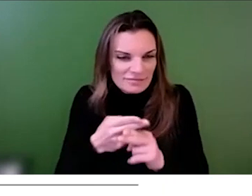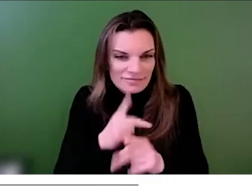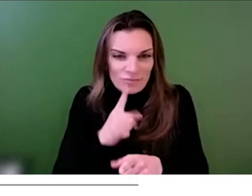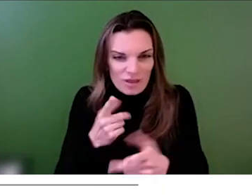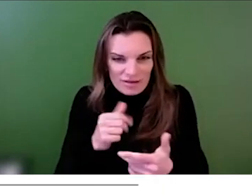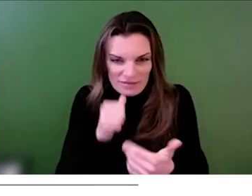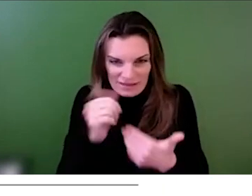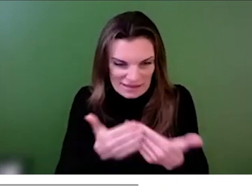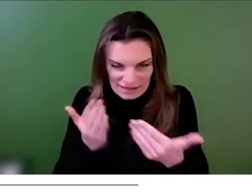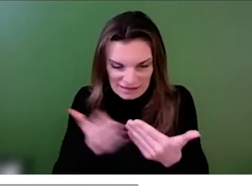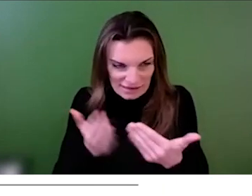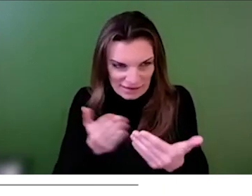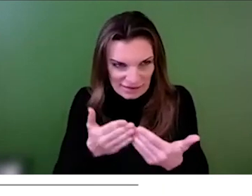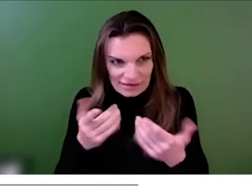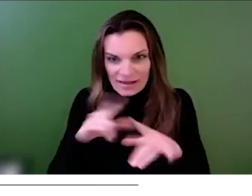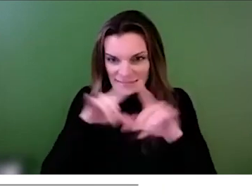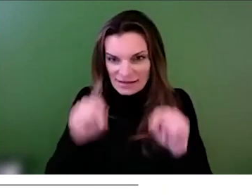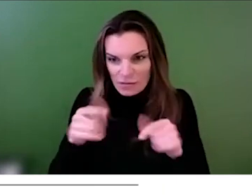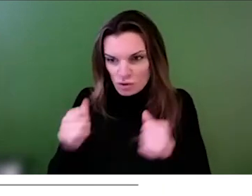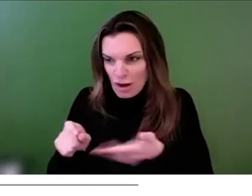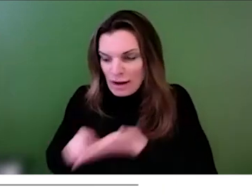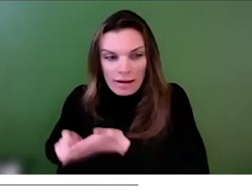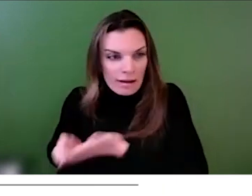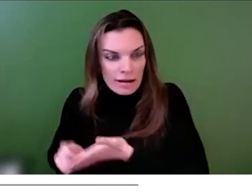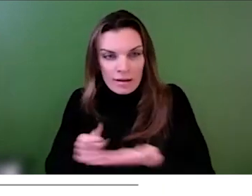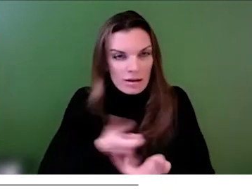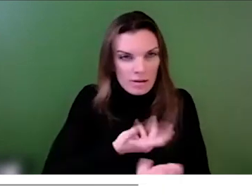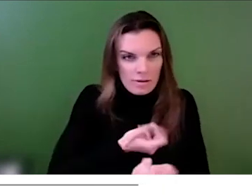also taking notes. And doing everything you need to do to